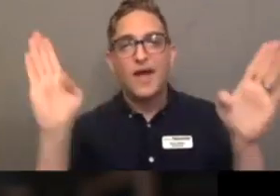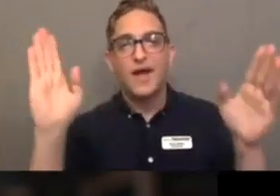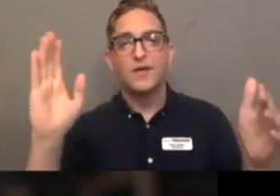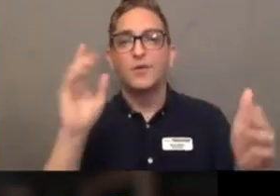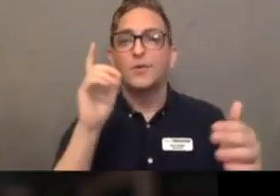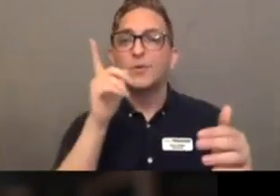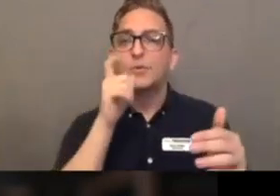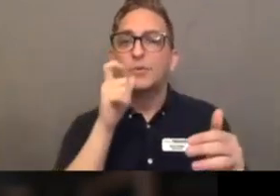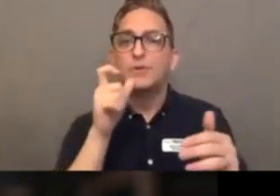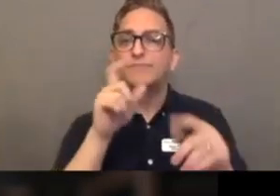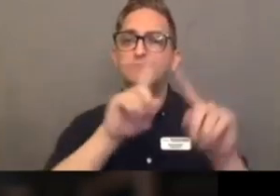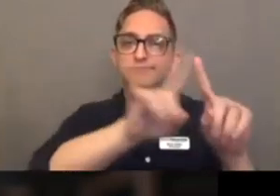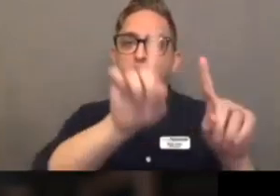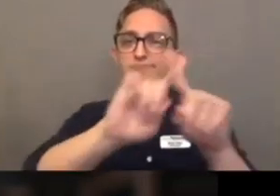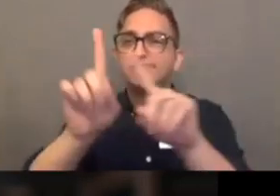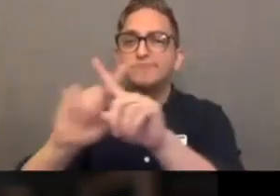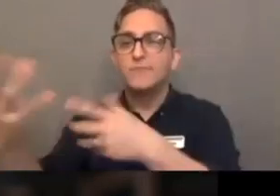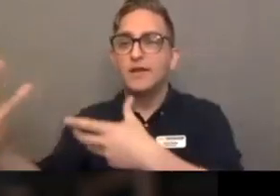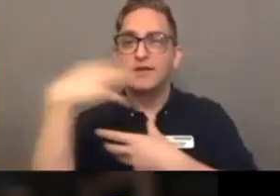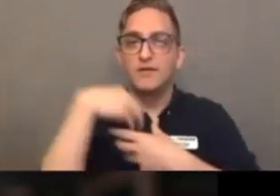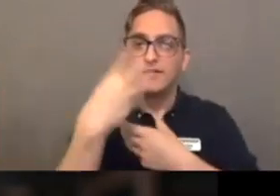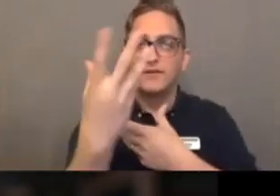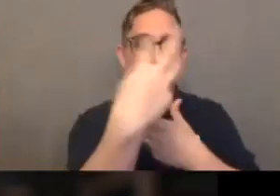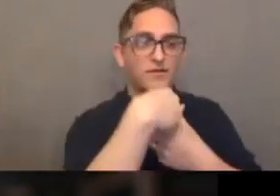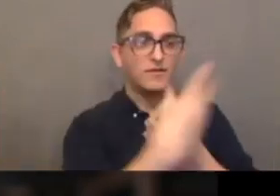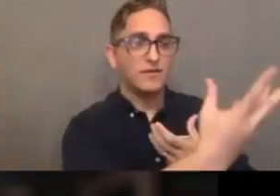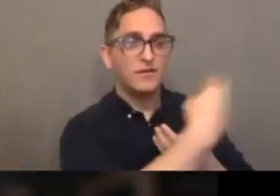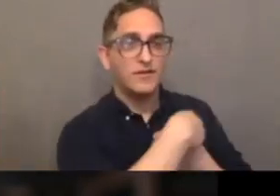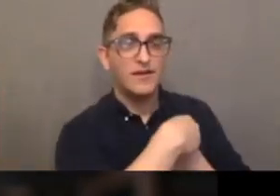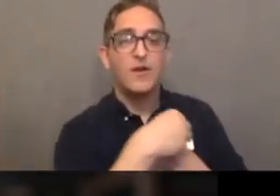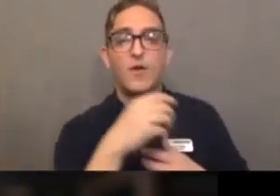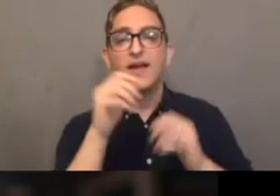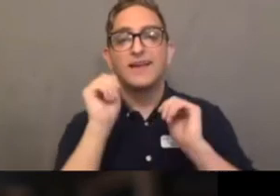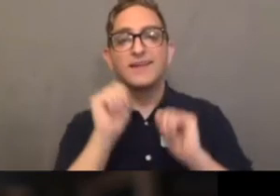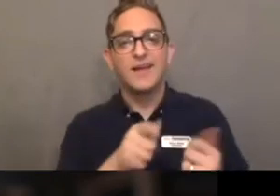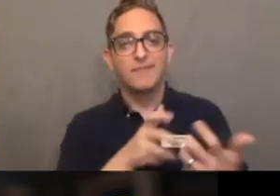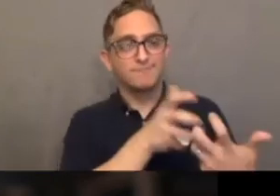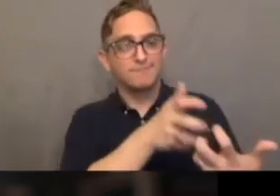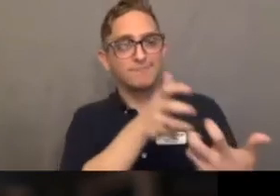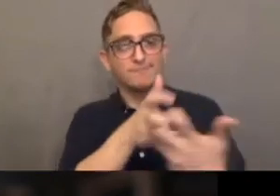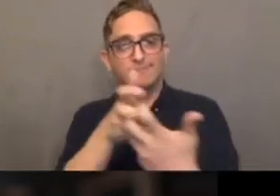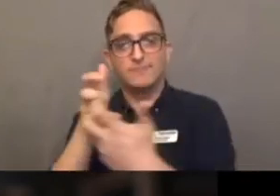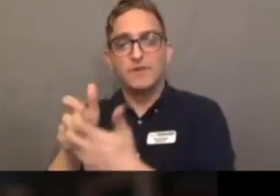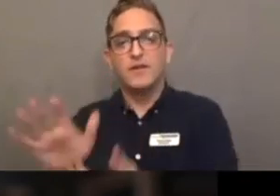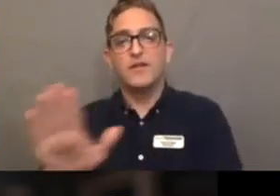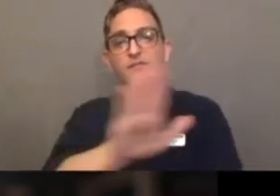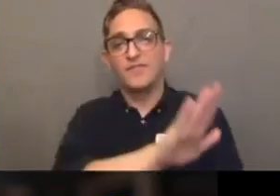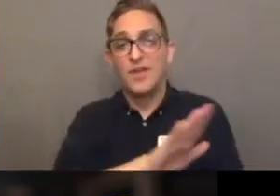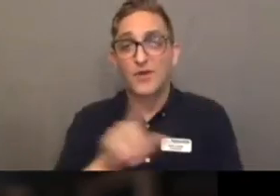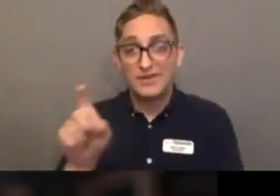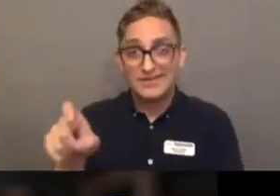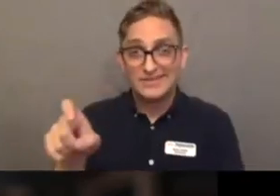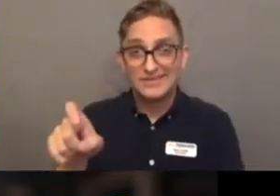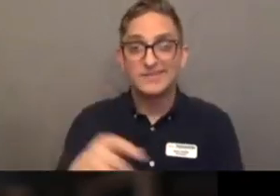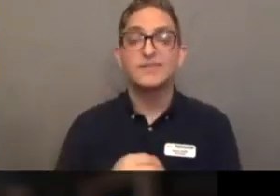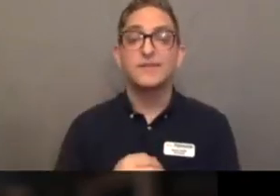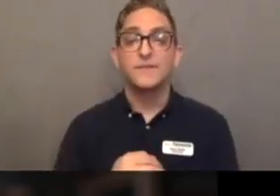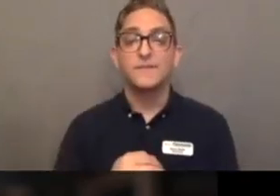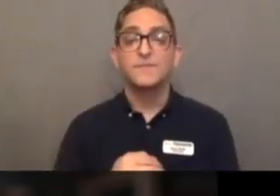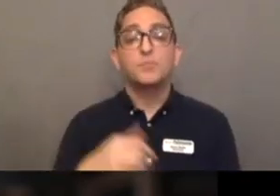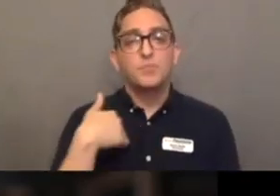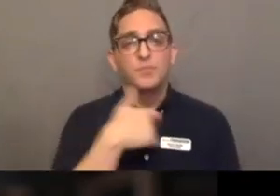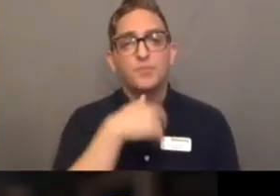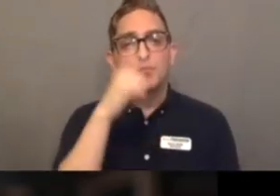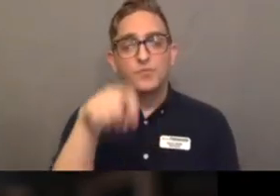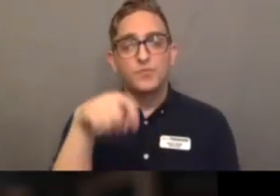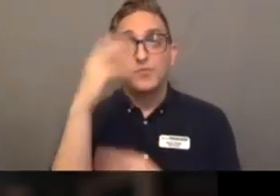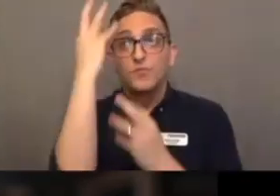taken care of and that all of the thinking is applied. Because any one of us is going